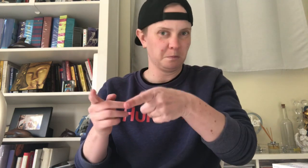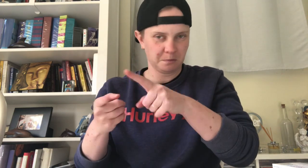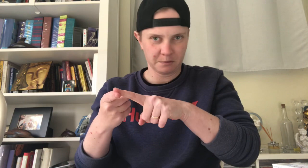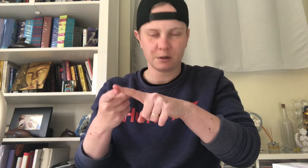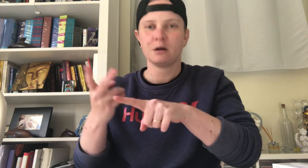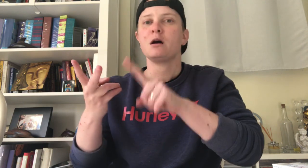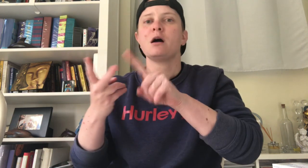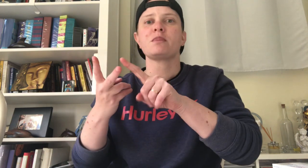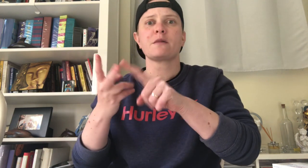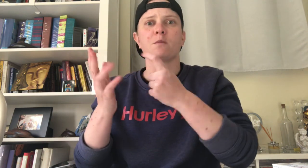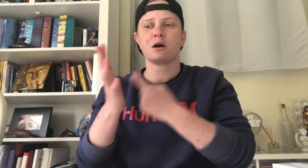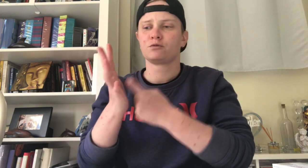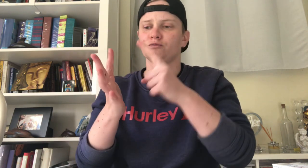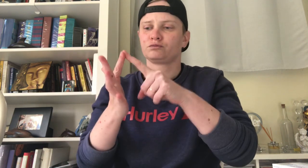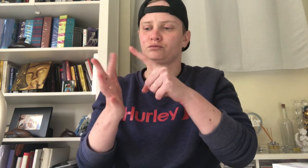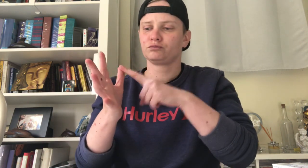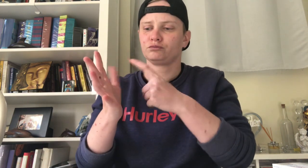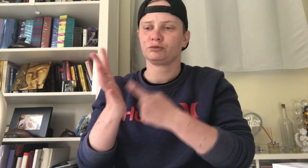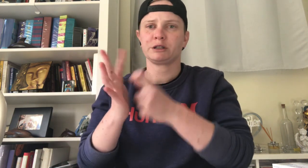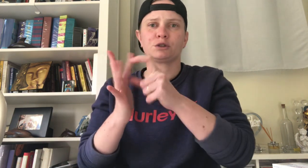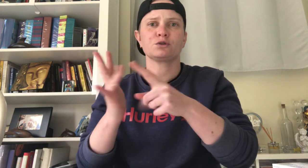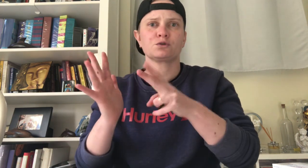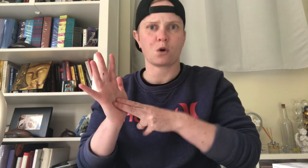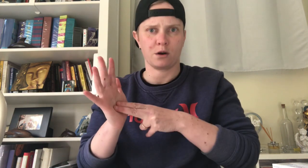and the other one is Reardon